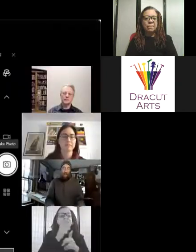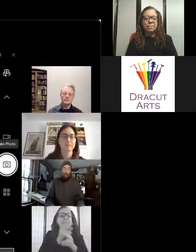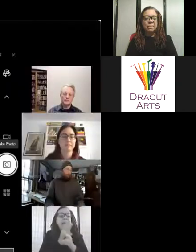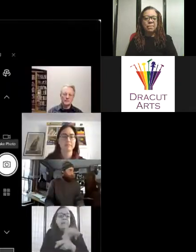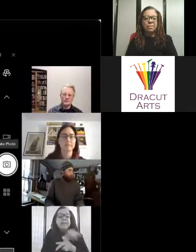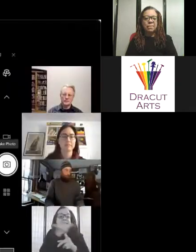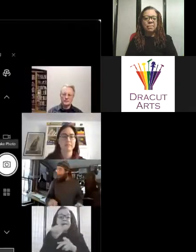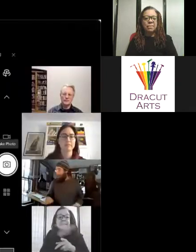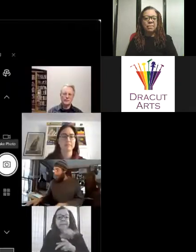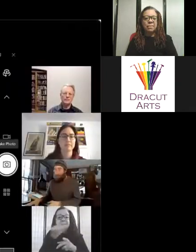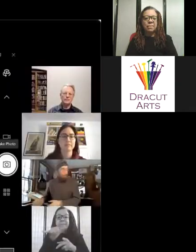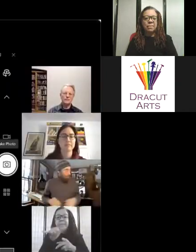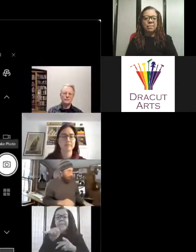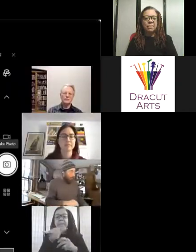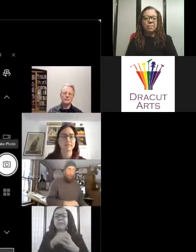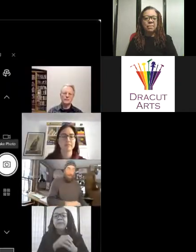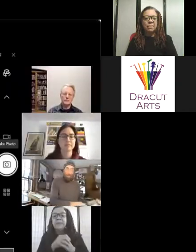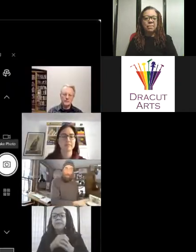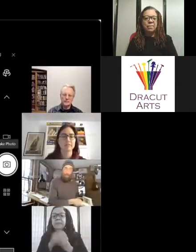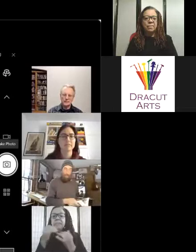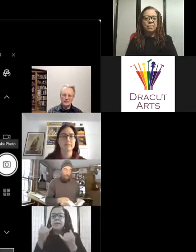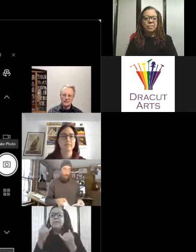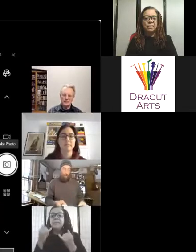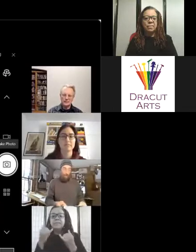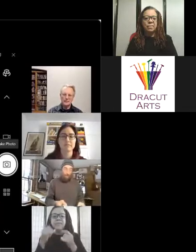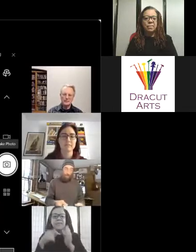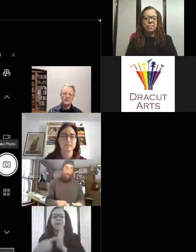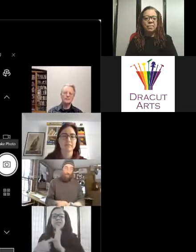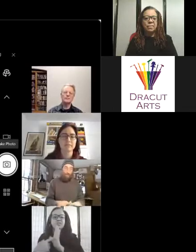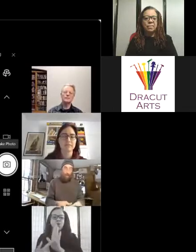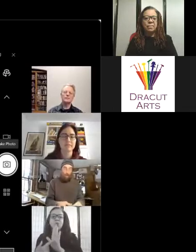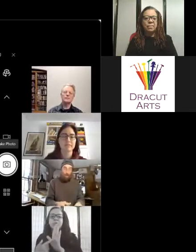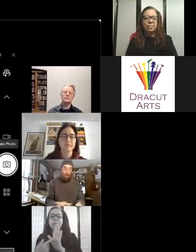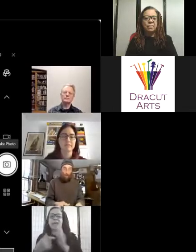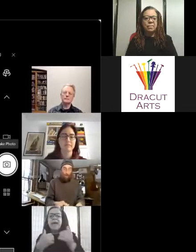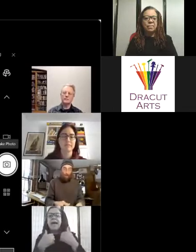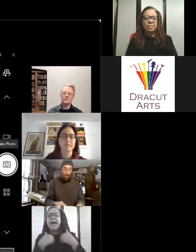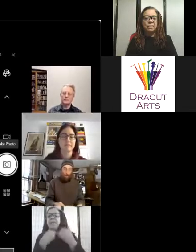um, where's my-- I can show you, I have a proof copy from Volume Three here,